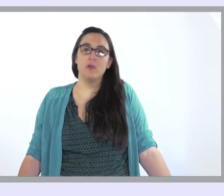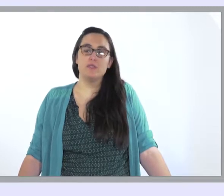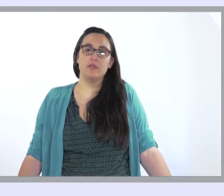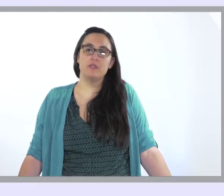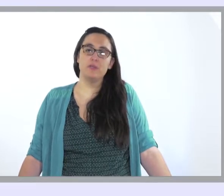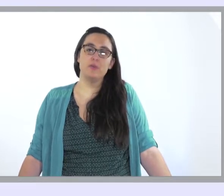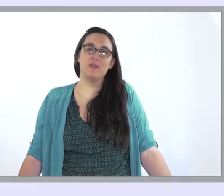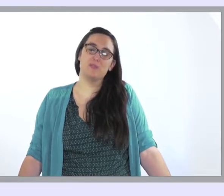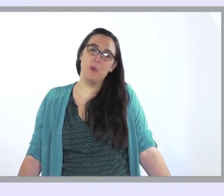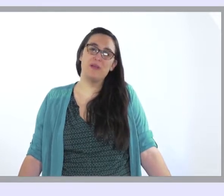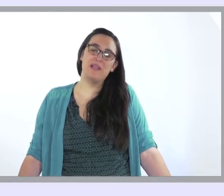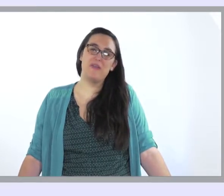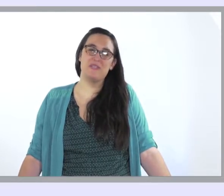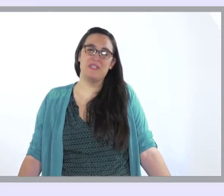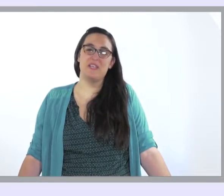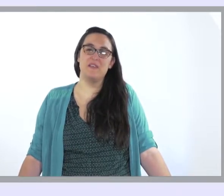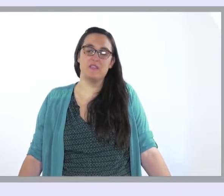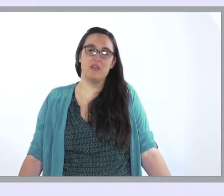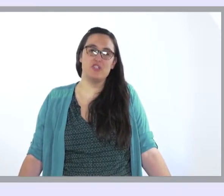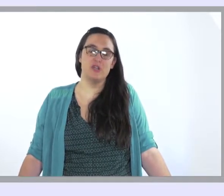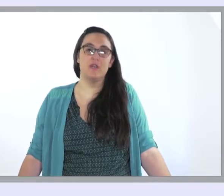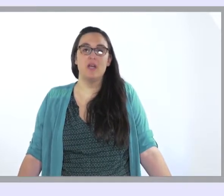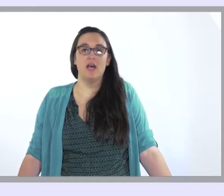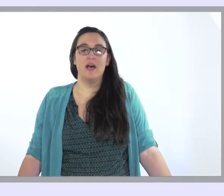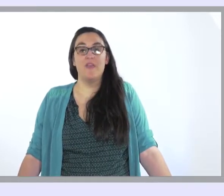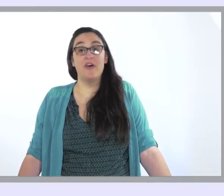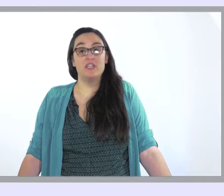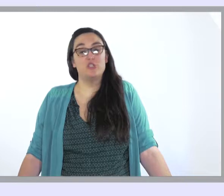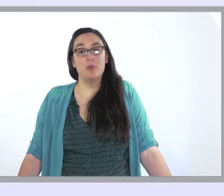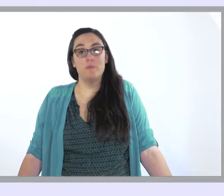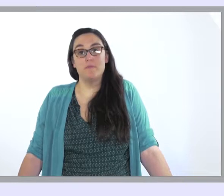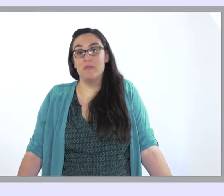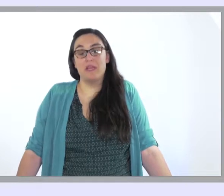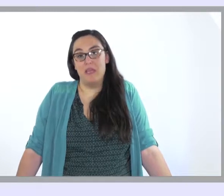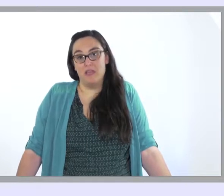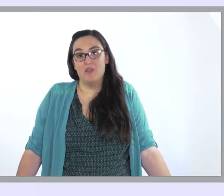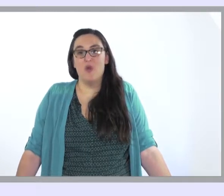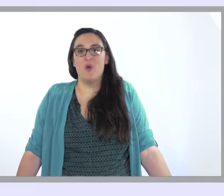are closer to spoken languages in their structure than to mimicking